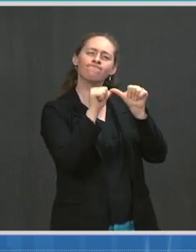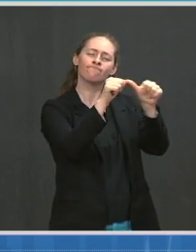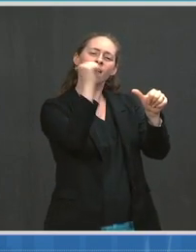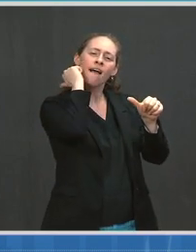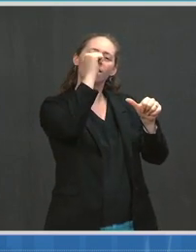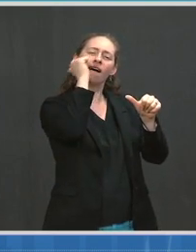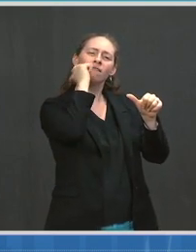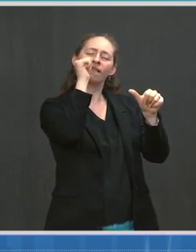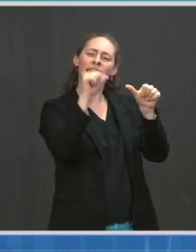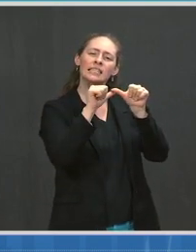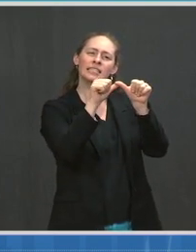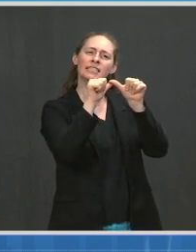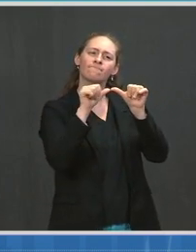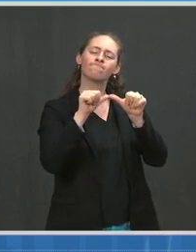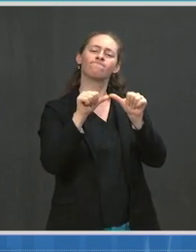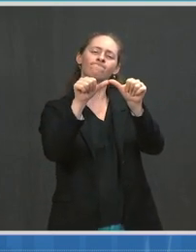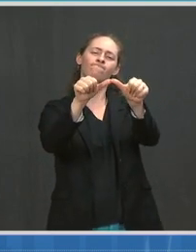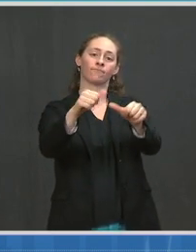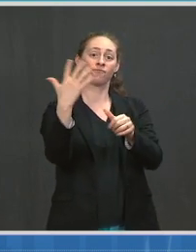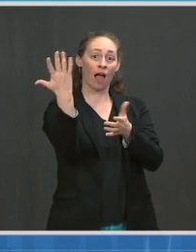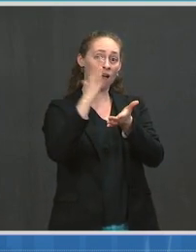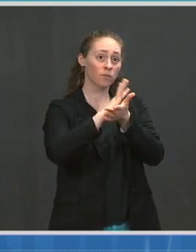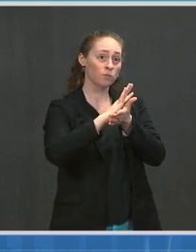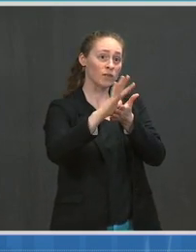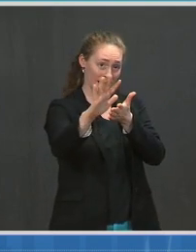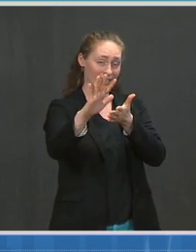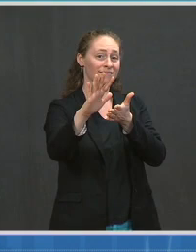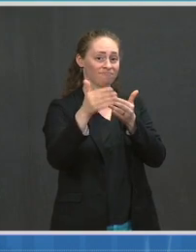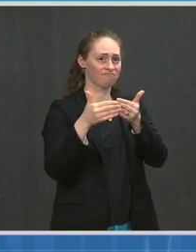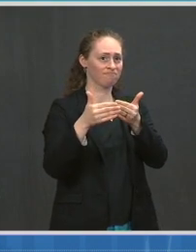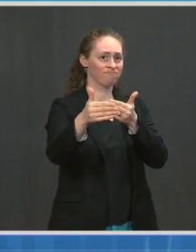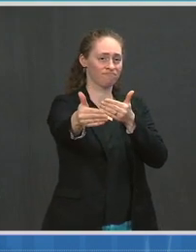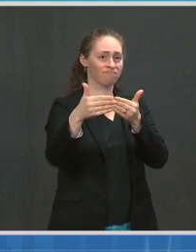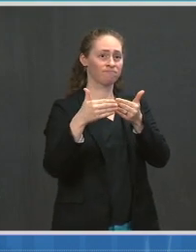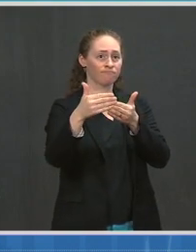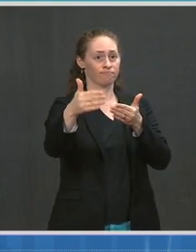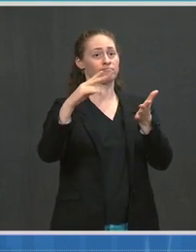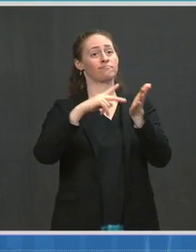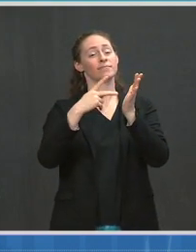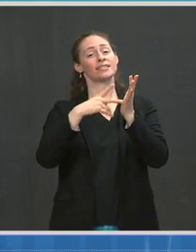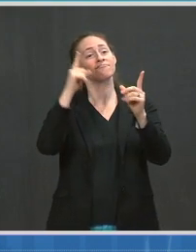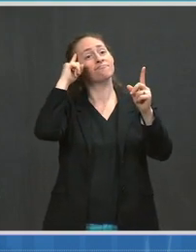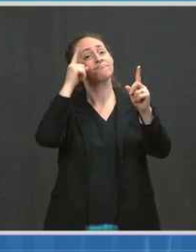That is the equivalent of vaccinating a sellout crowd at Yankee Stadium, 50 times a day,